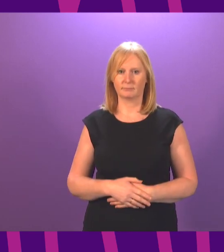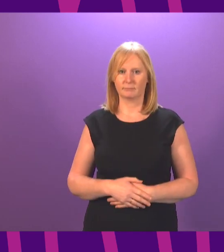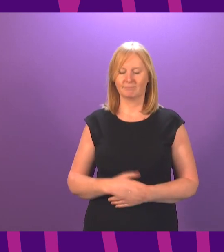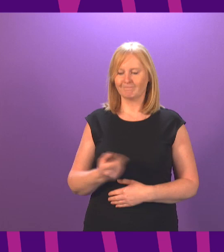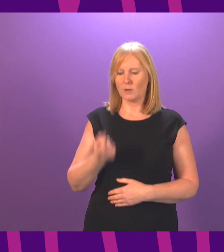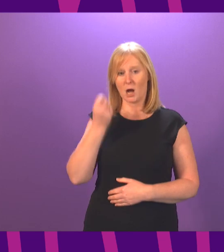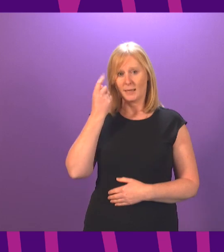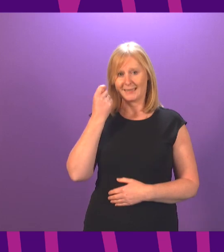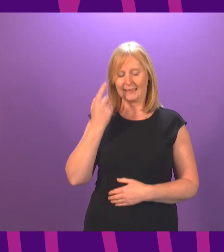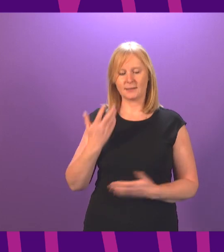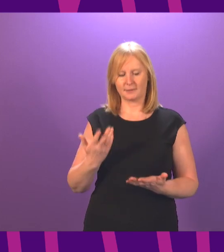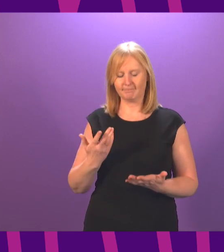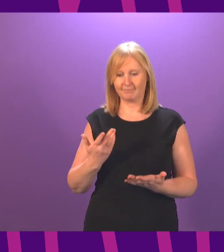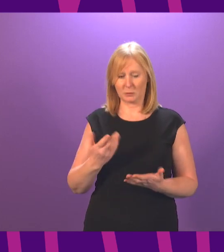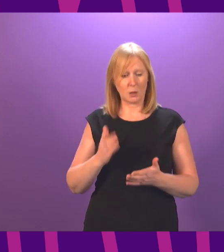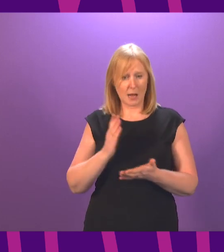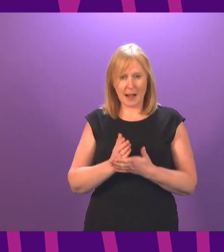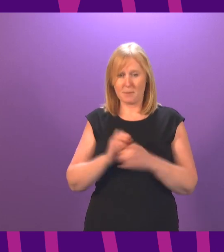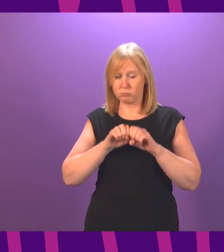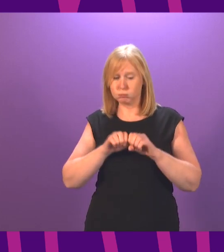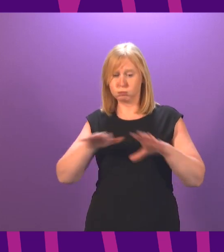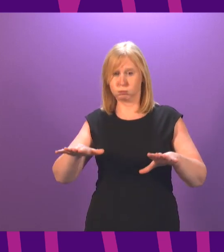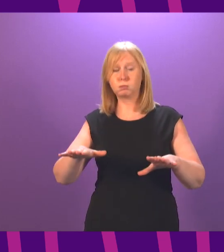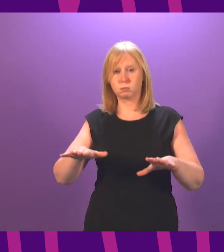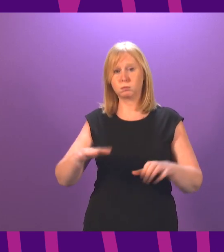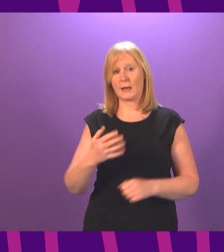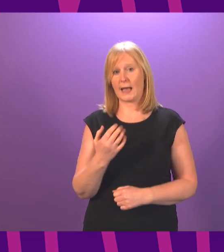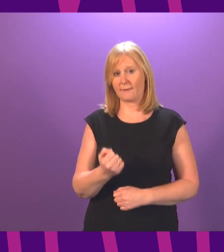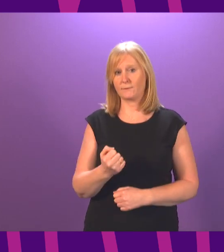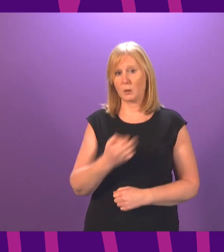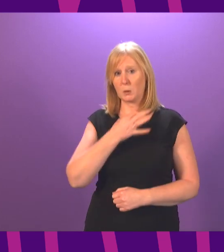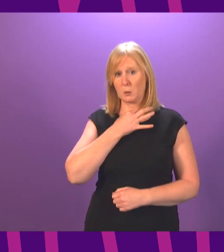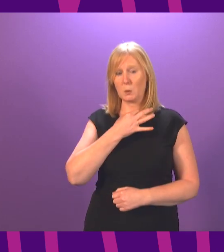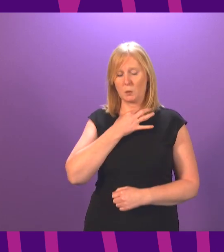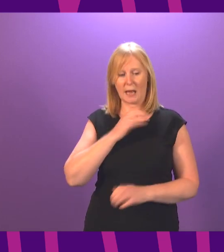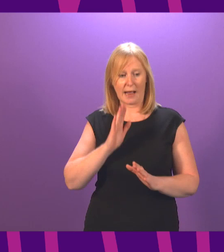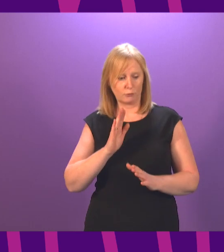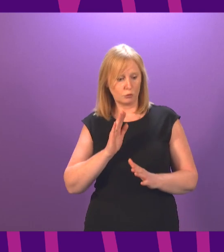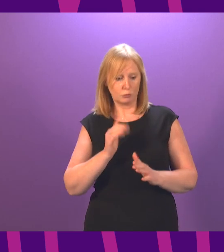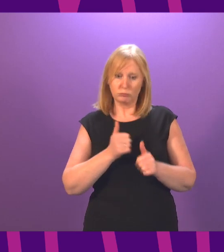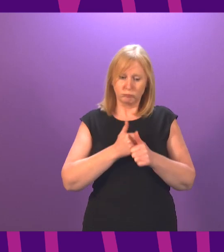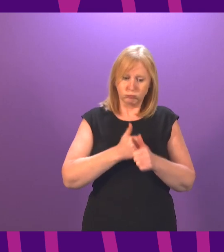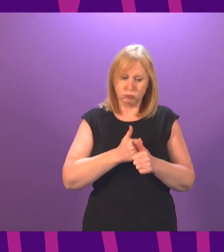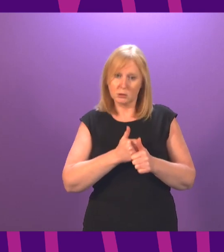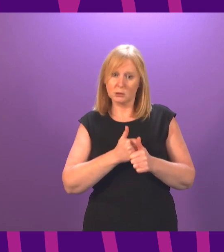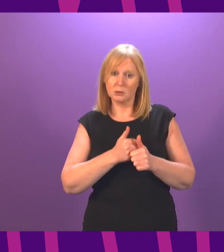We understand that the virus is highly contagious and that we must protect the most vulnerable,